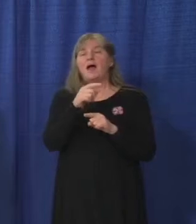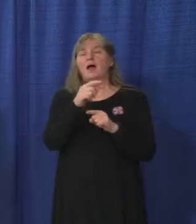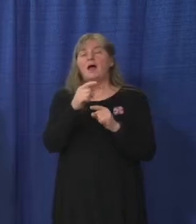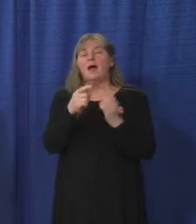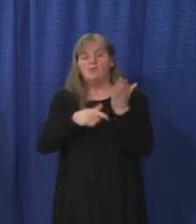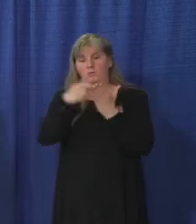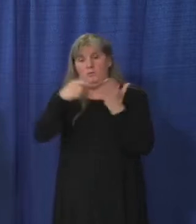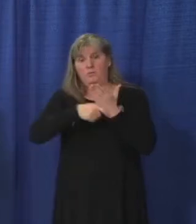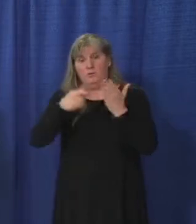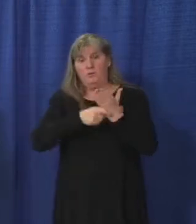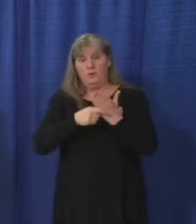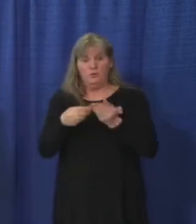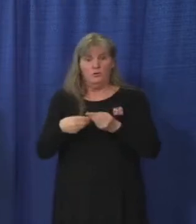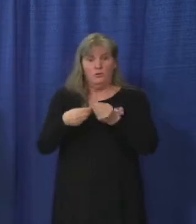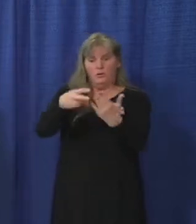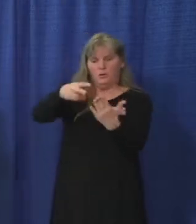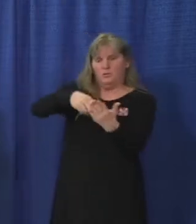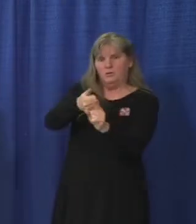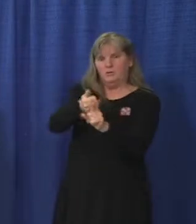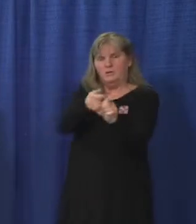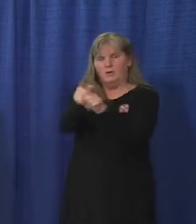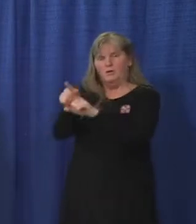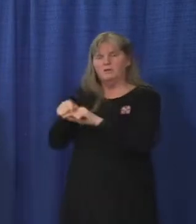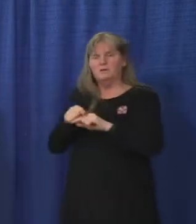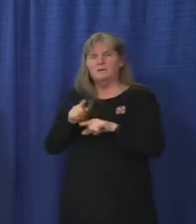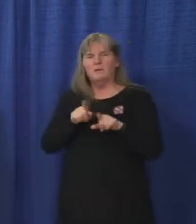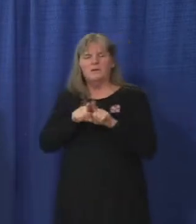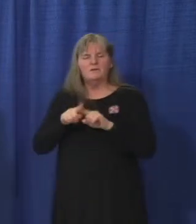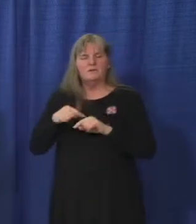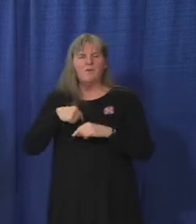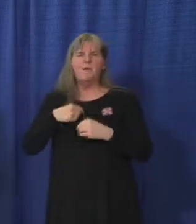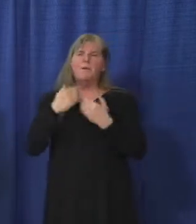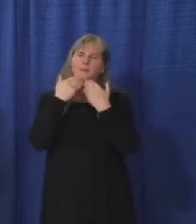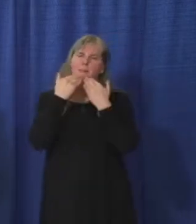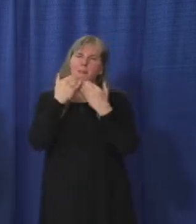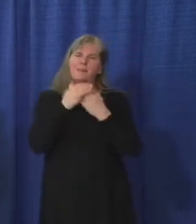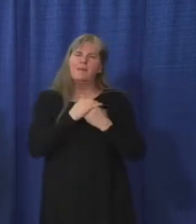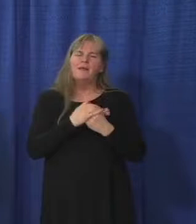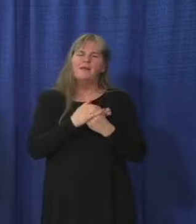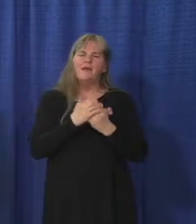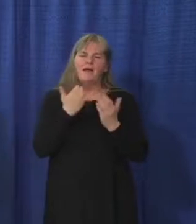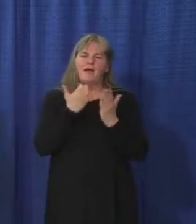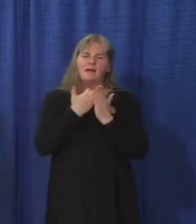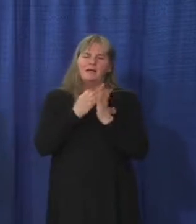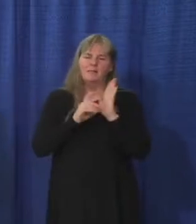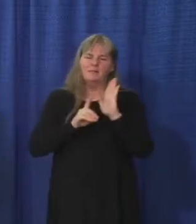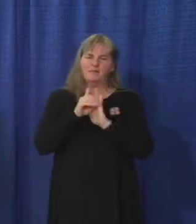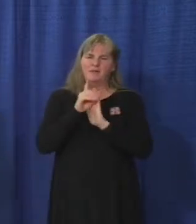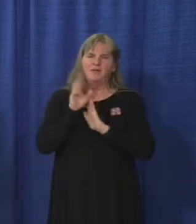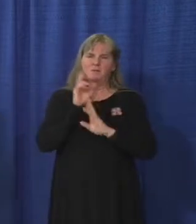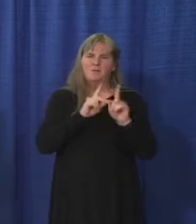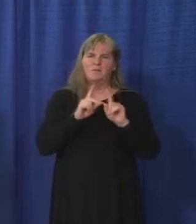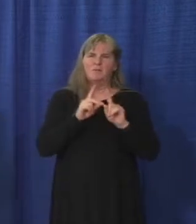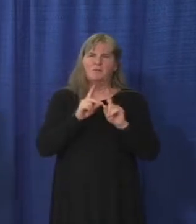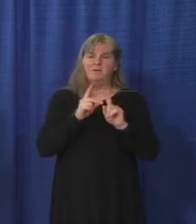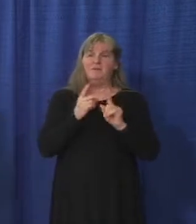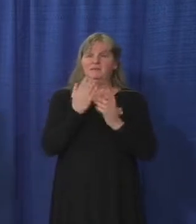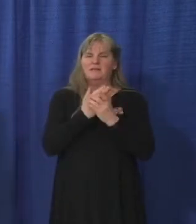take a moment to think the folks at economic development, folks here with us today, they've done a term and a cement of work,